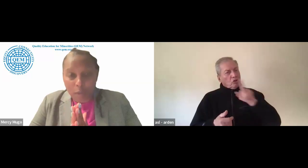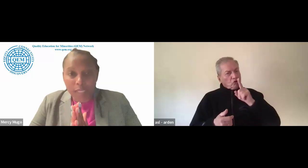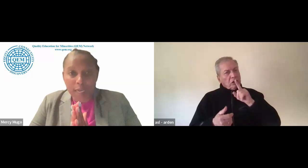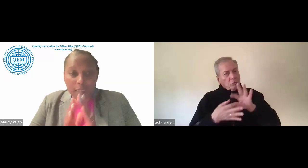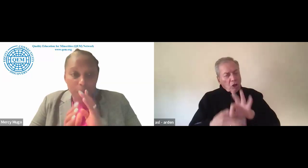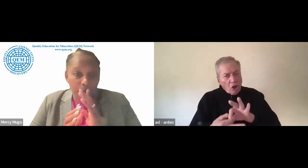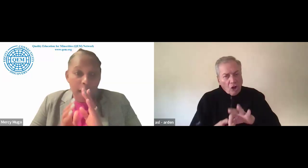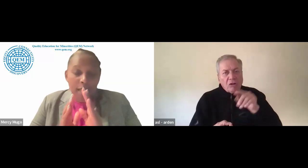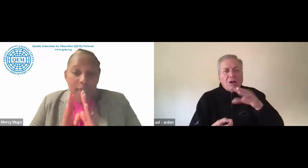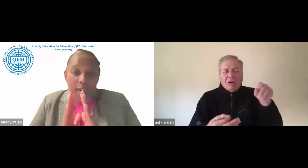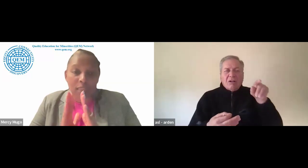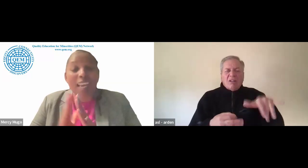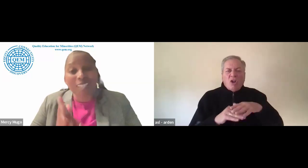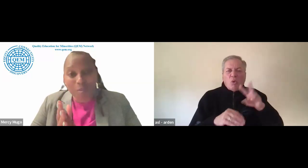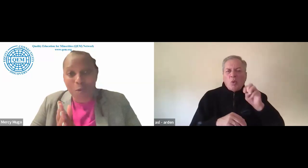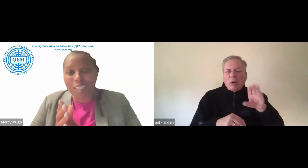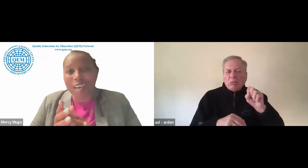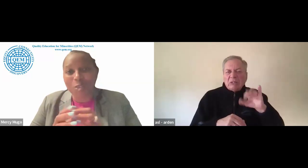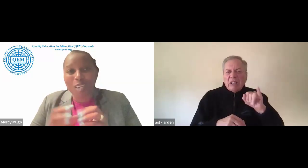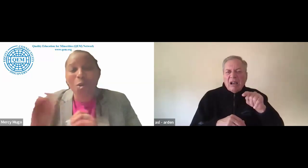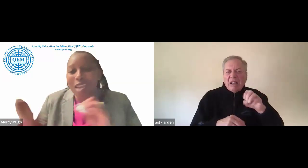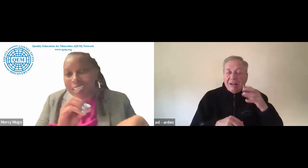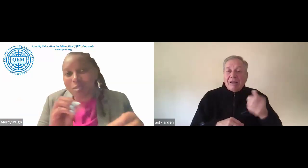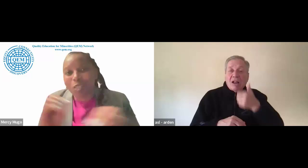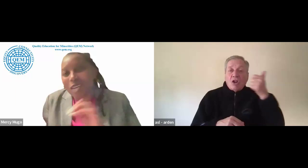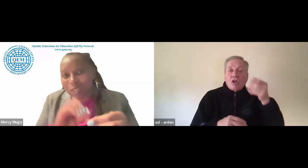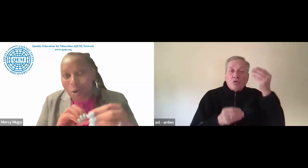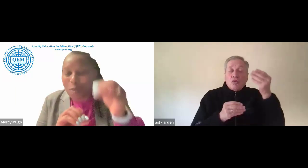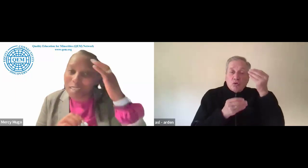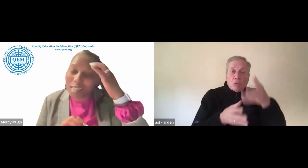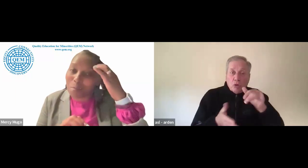on the S-STEM website. And the next report is actually connected